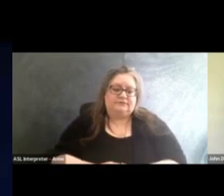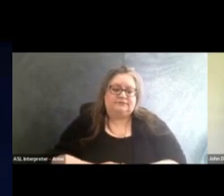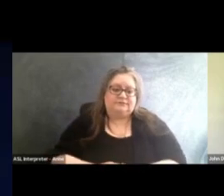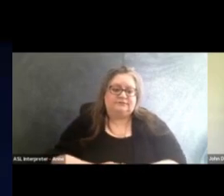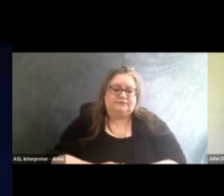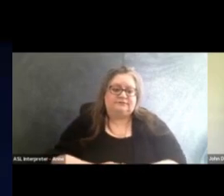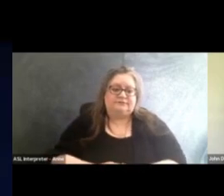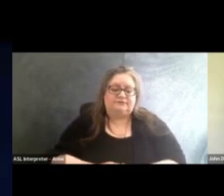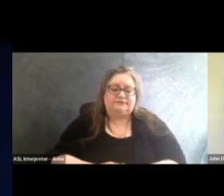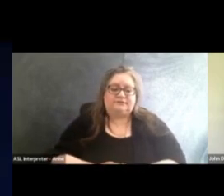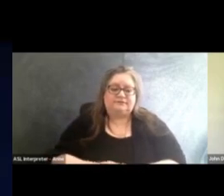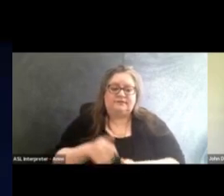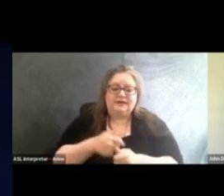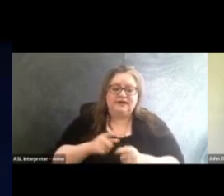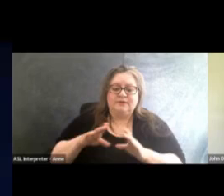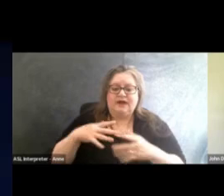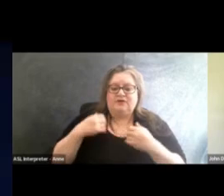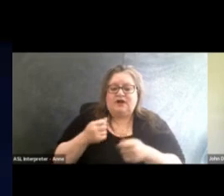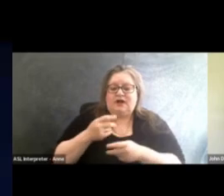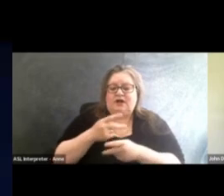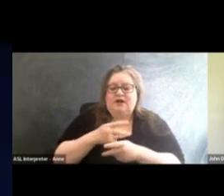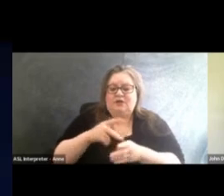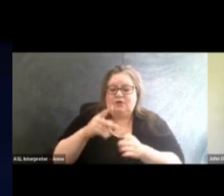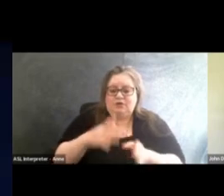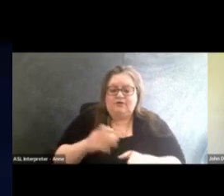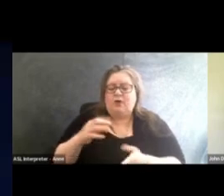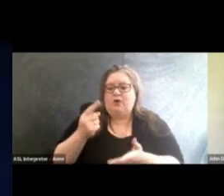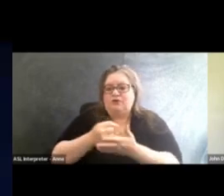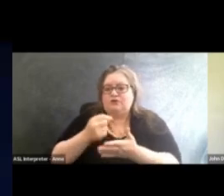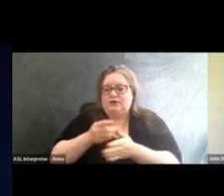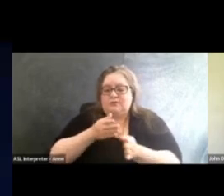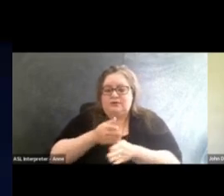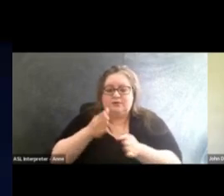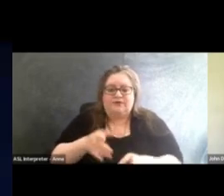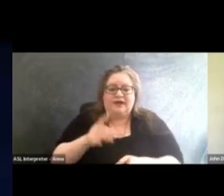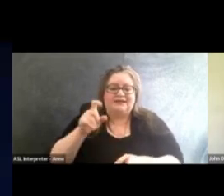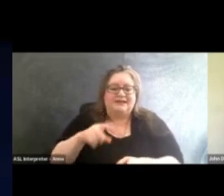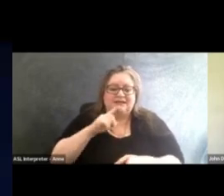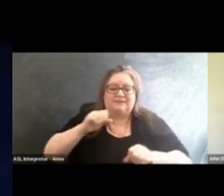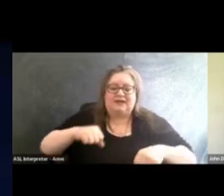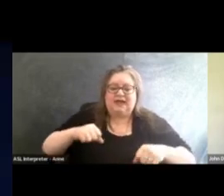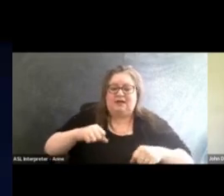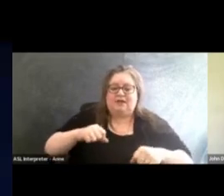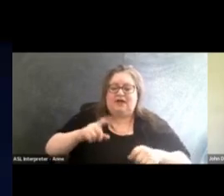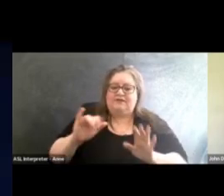each behavioral health professional, substance use disorder treatment professional, needs to be capable of identifying when there's